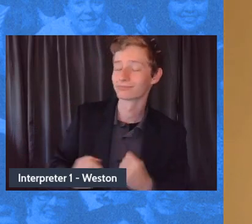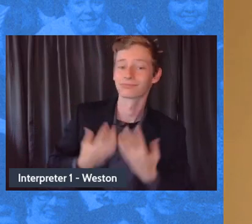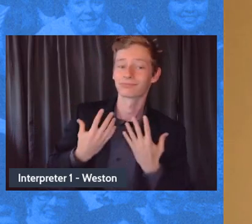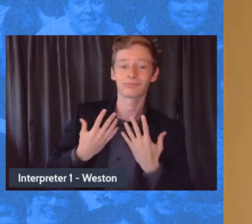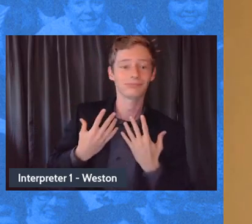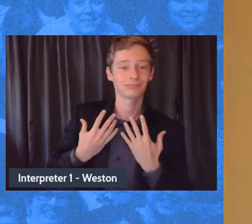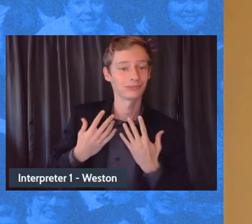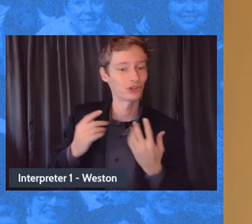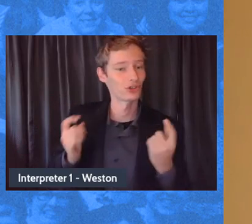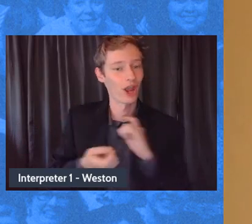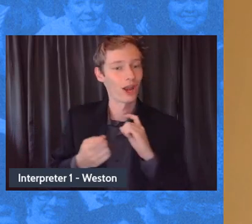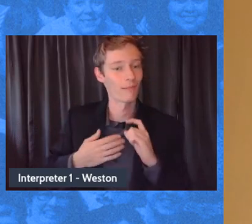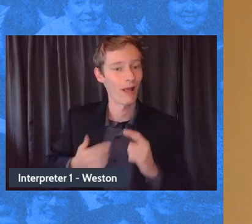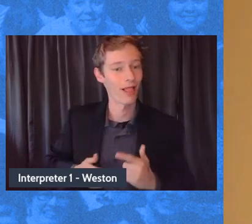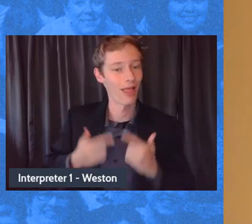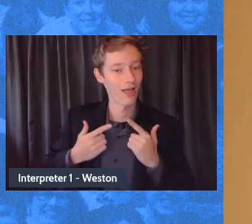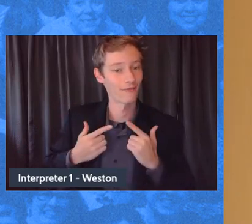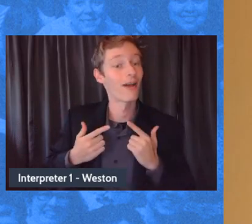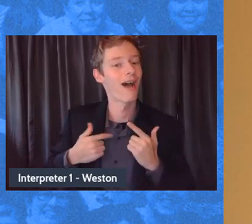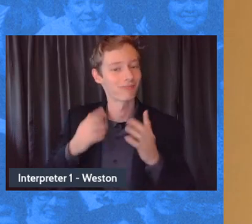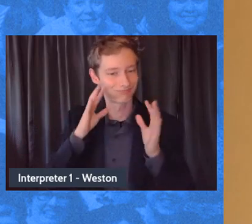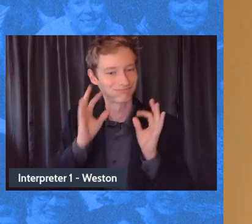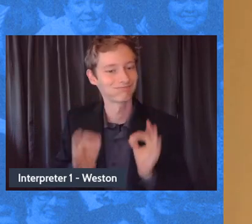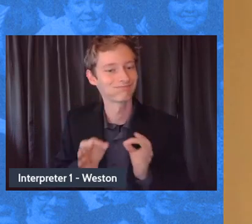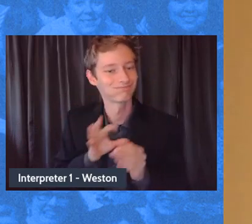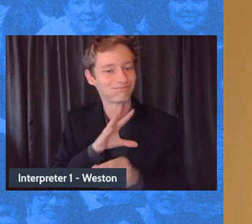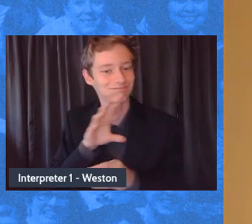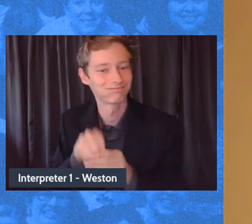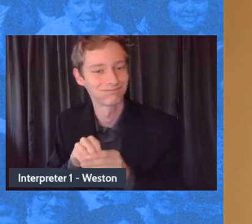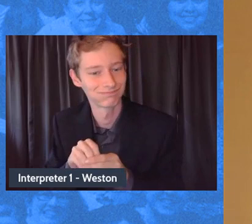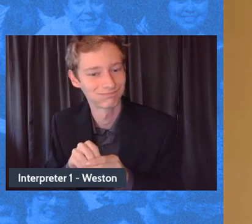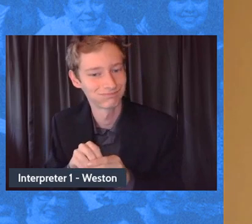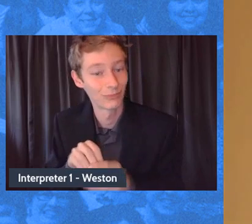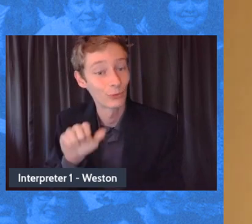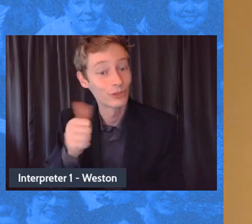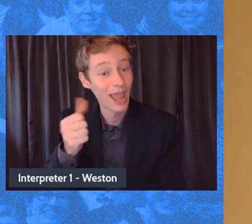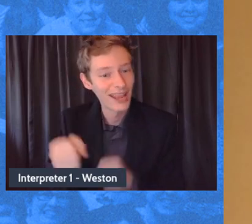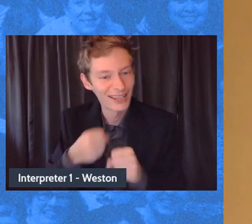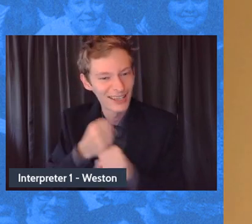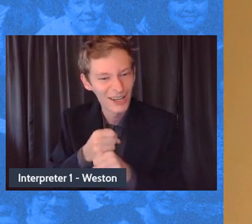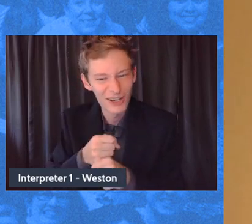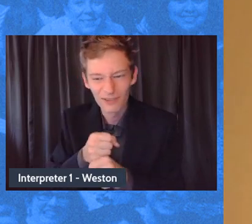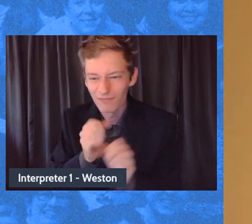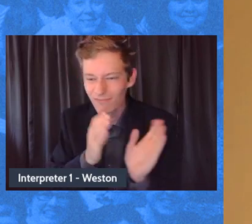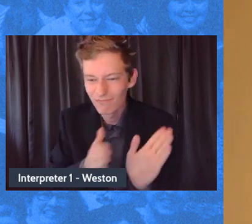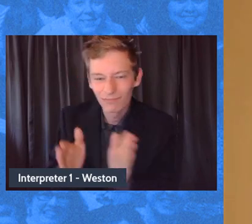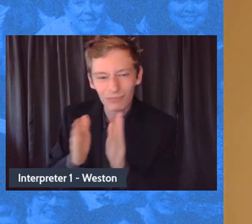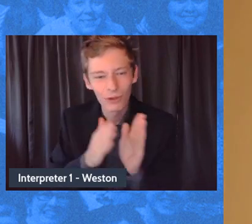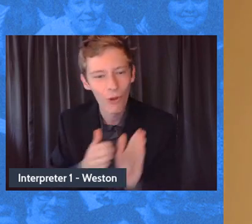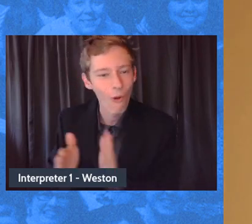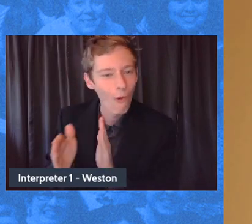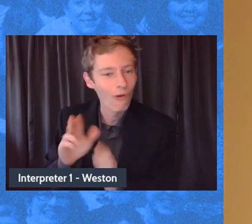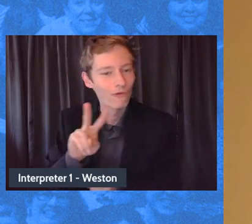So after a decade of activism and knocking doors, and also organizing Virginia to be part of the first women's